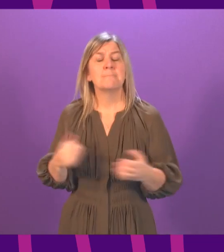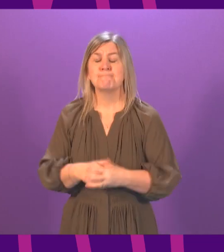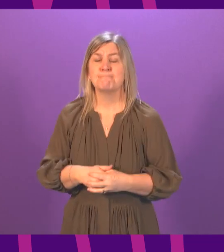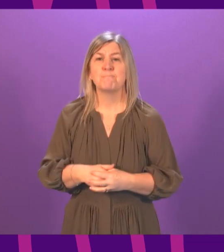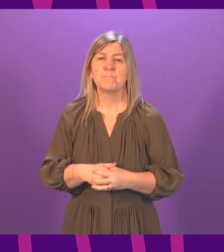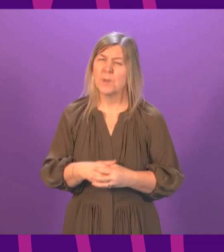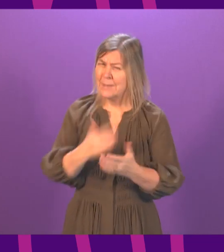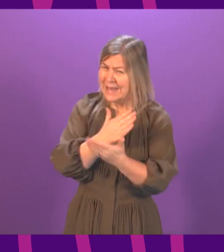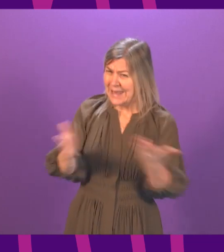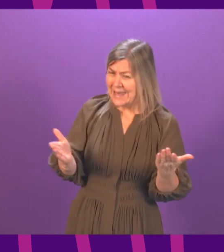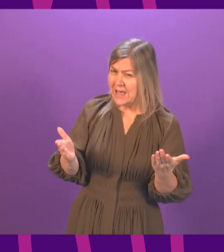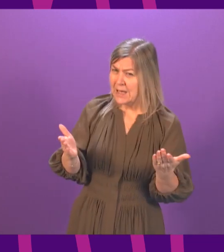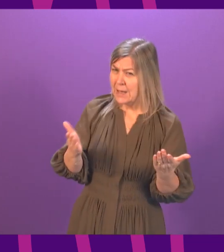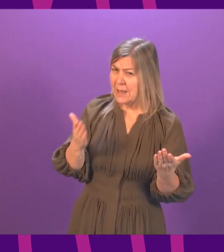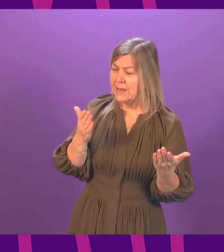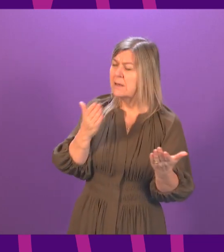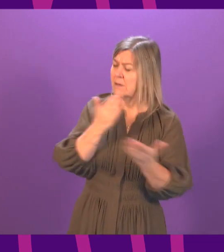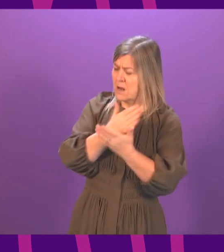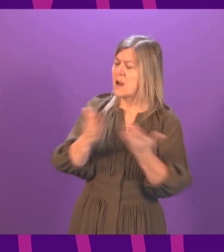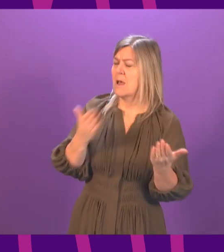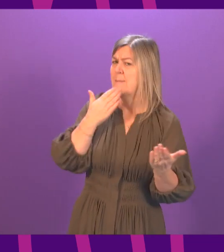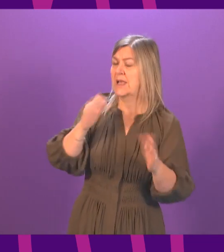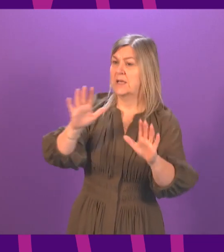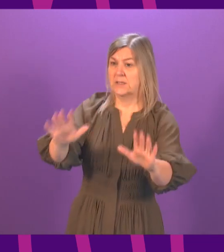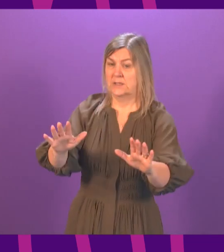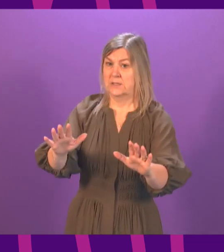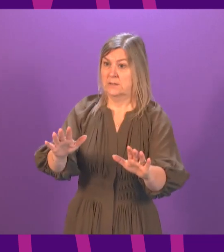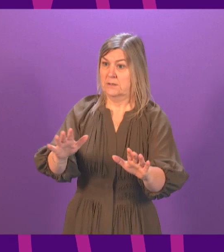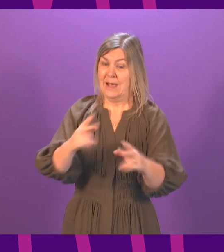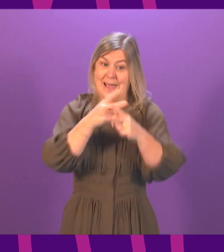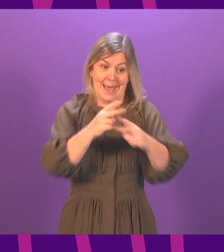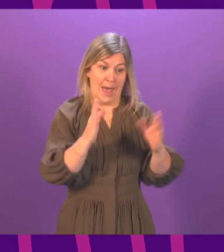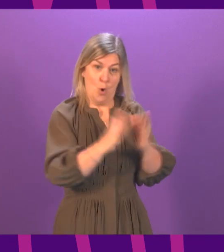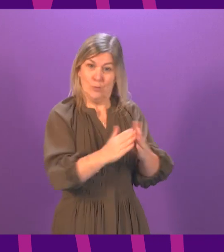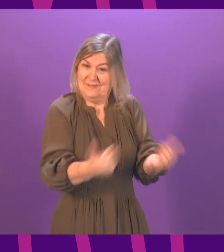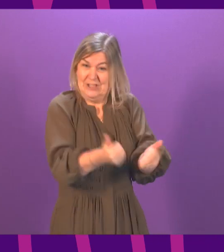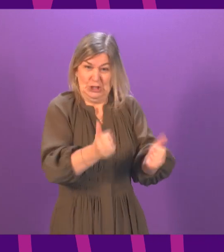To be clear, I say that we have pretty much finished vaccinations of older